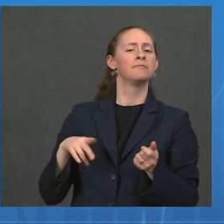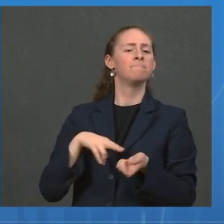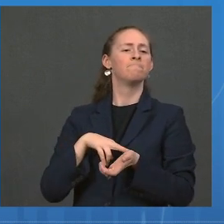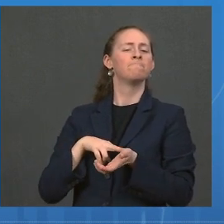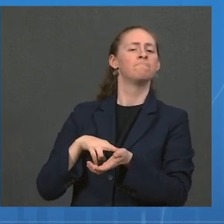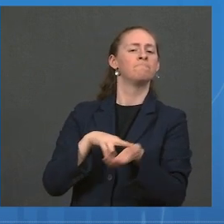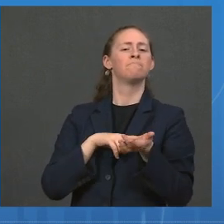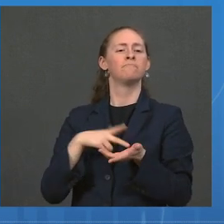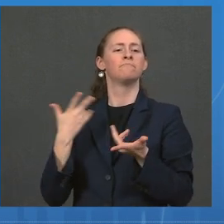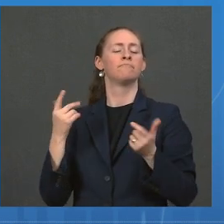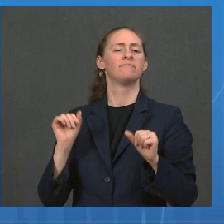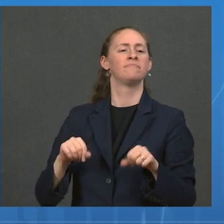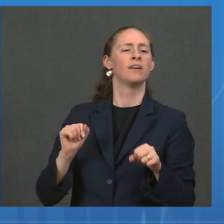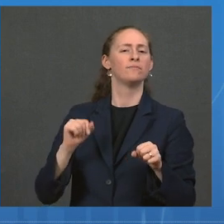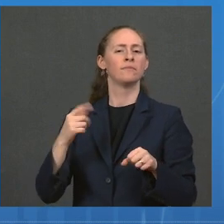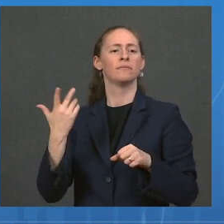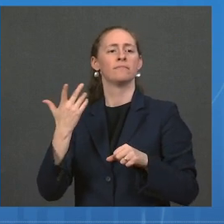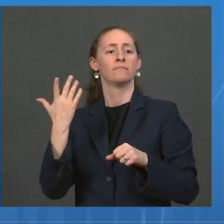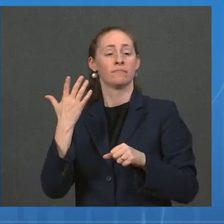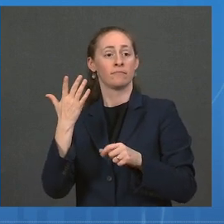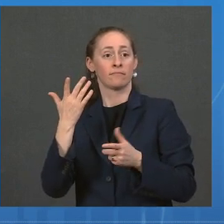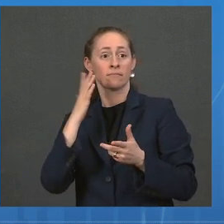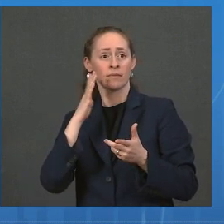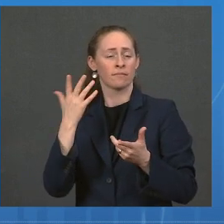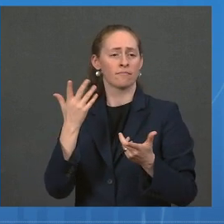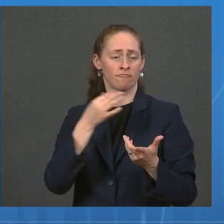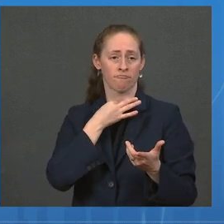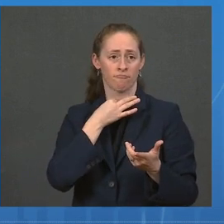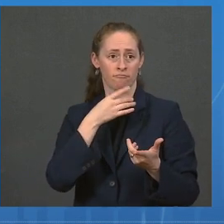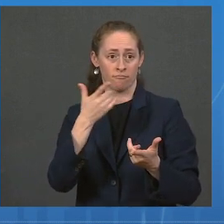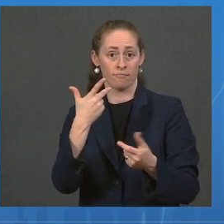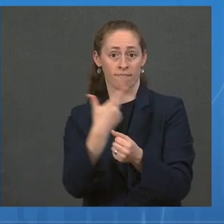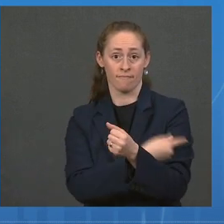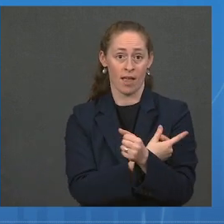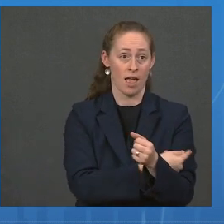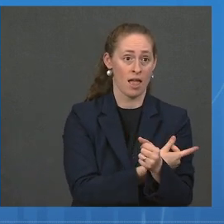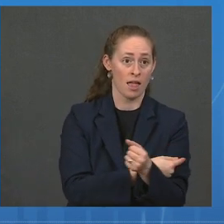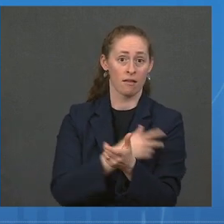you know, masking in schools that you can speak to -- sort of the benefits, along those lines? And then, separately, Jeff,